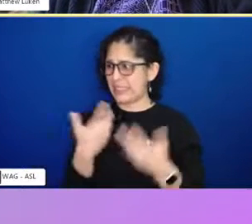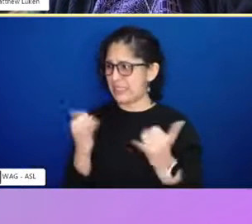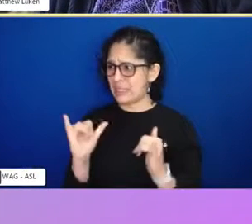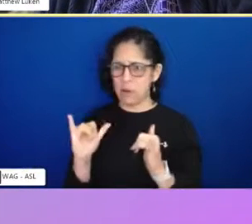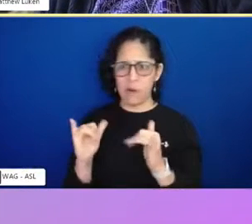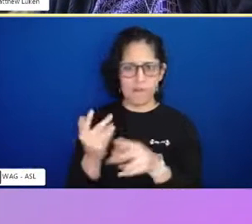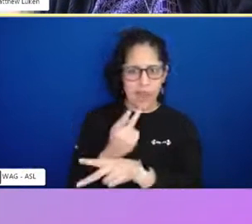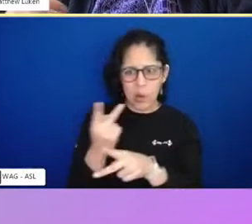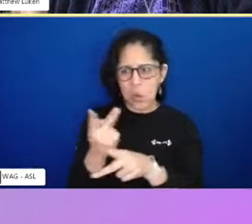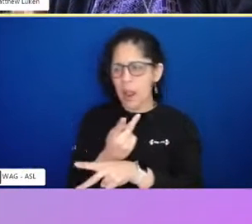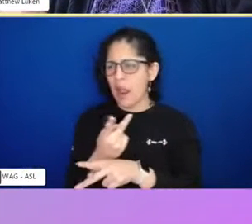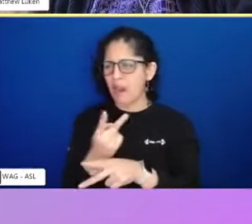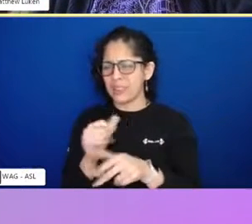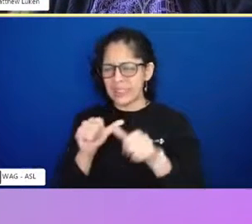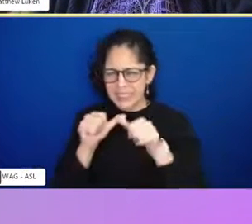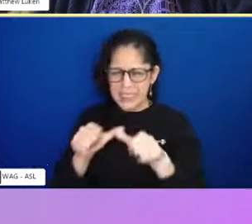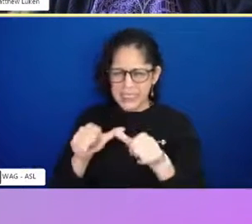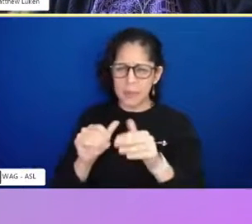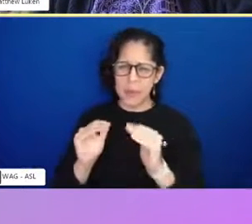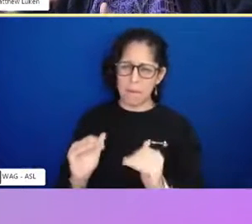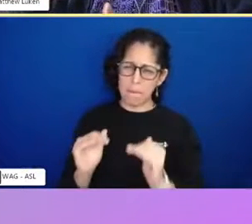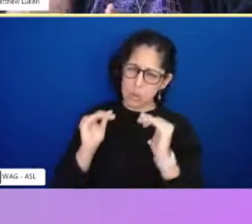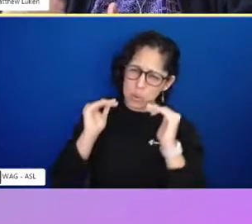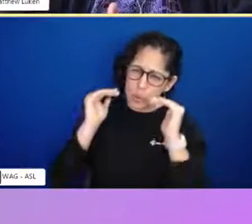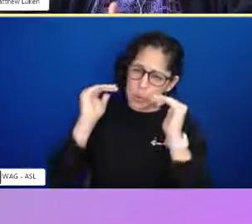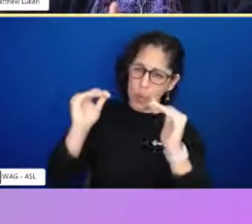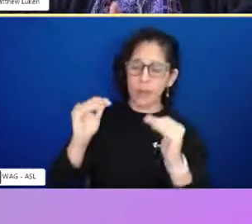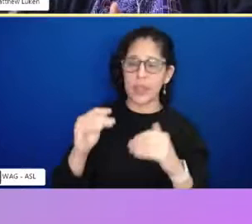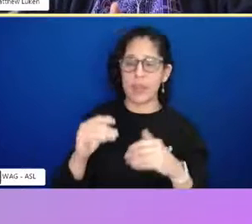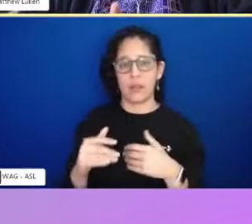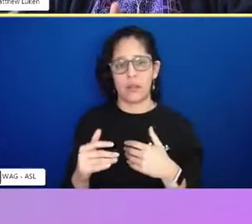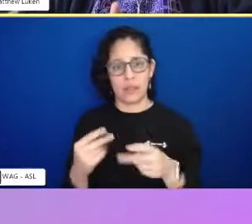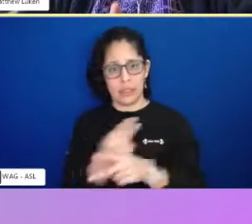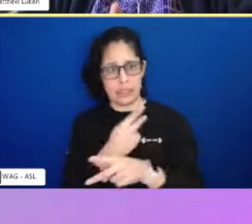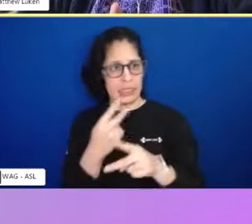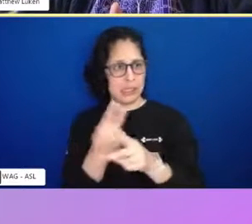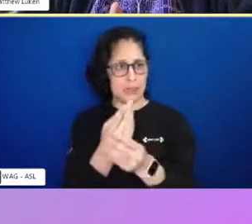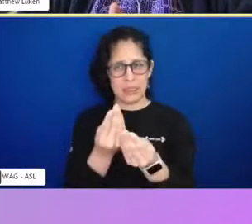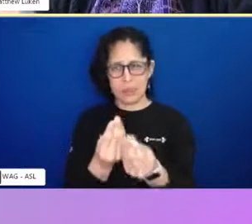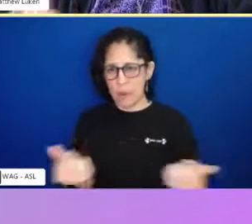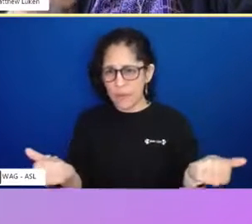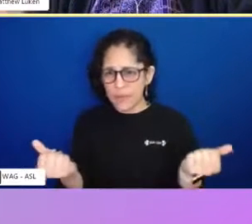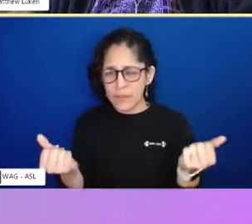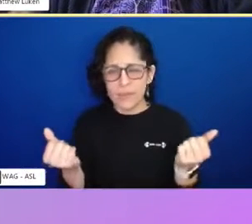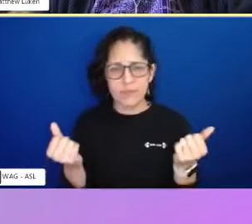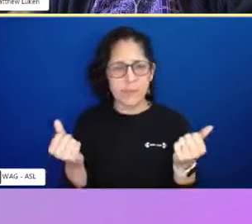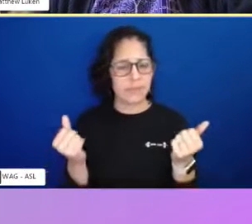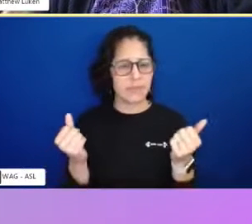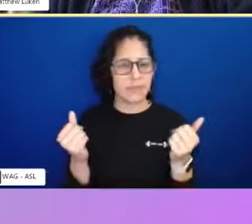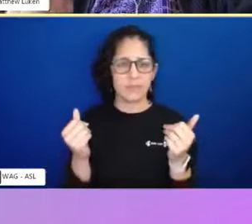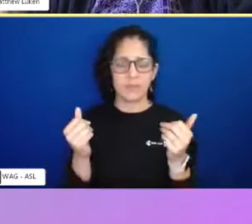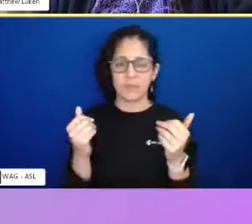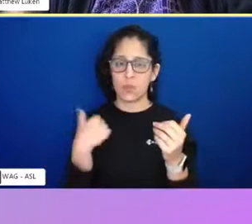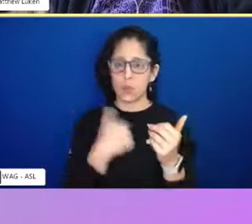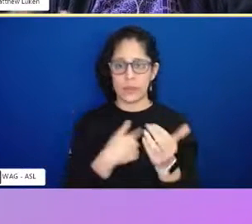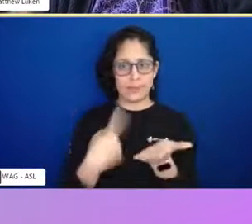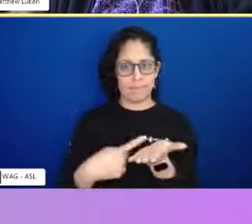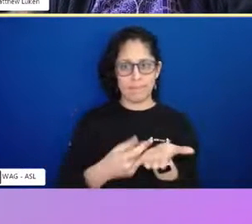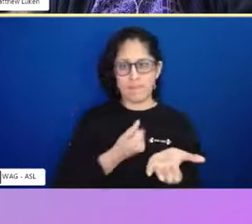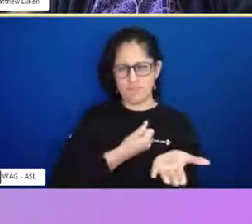as tenants that you can apply. Just keep applying them. Keep whittling it down, keep improving, keep changing